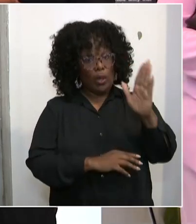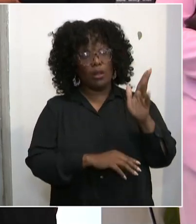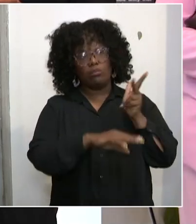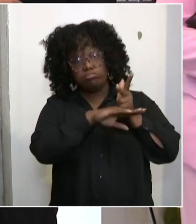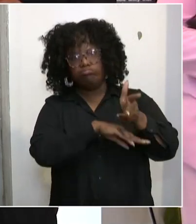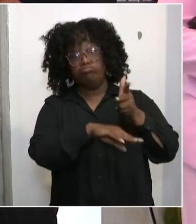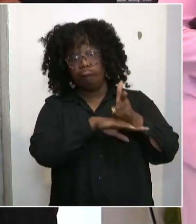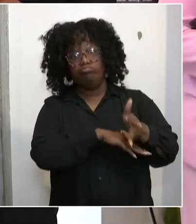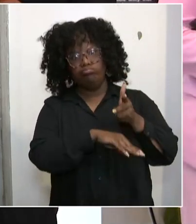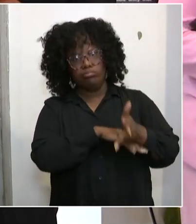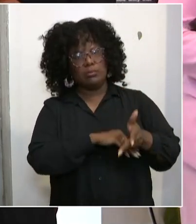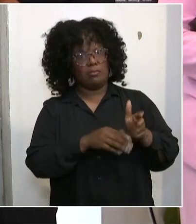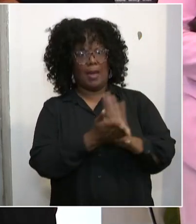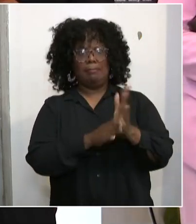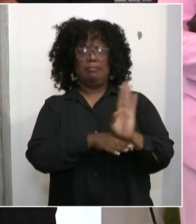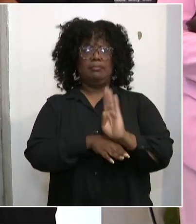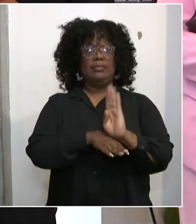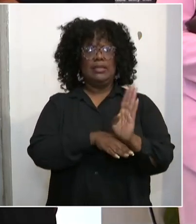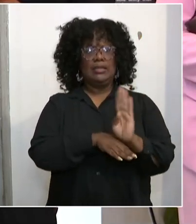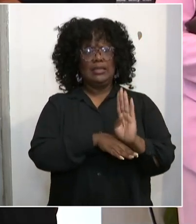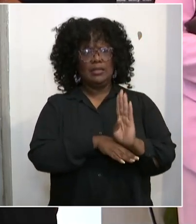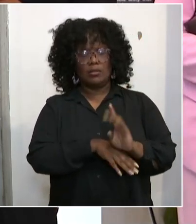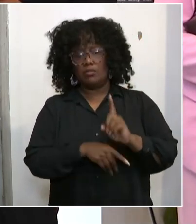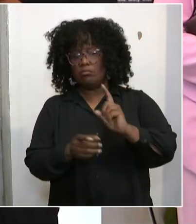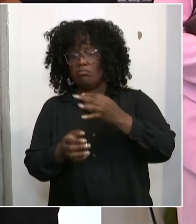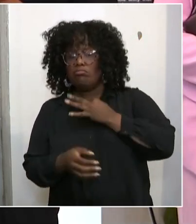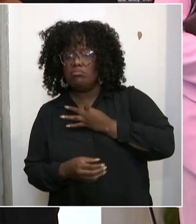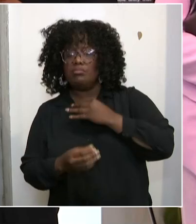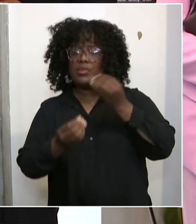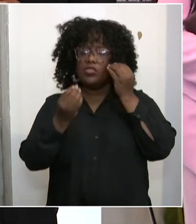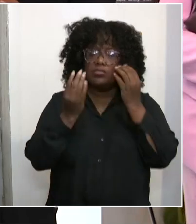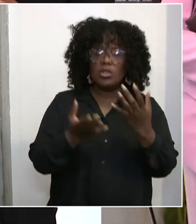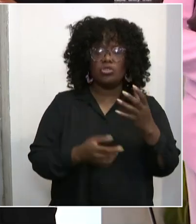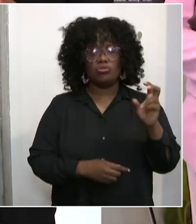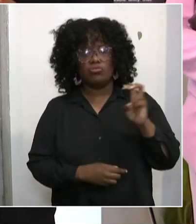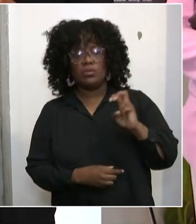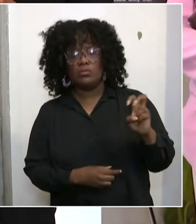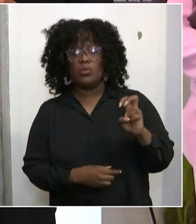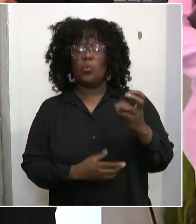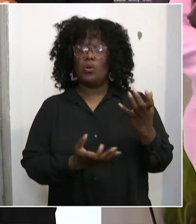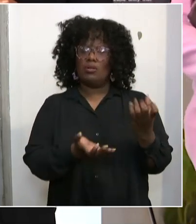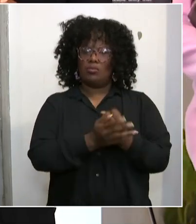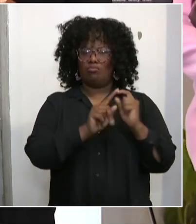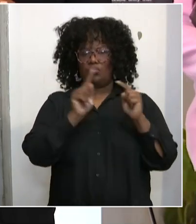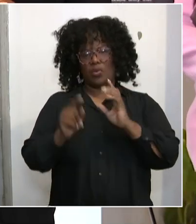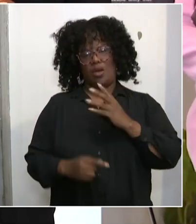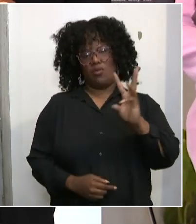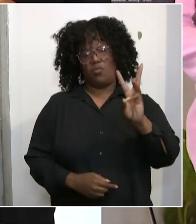and we asked people to either check there or go to Metro Pulse. Lastly is our second last thing I want to highlight is